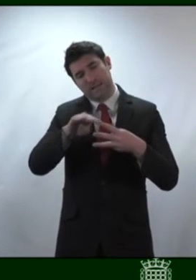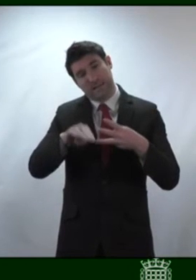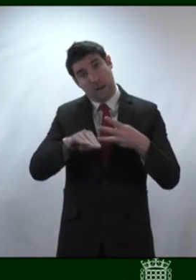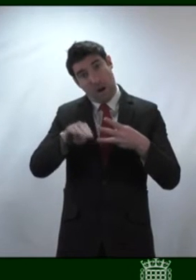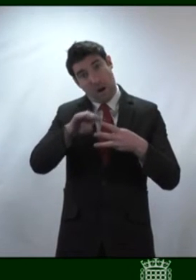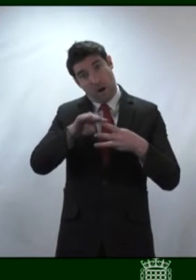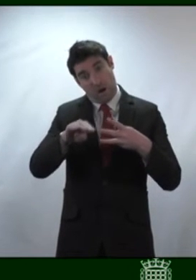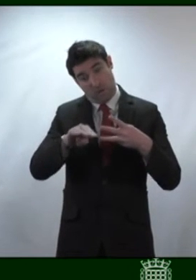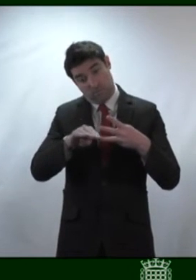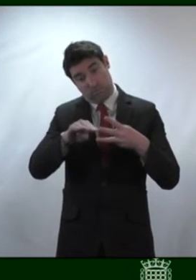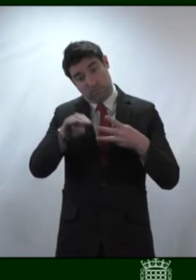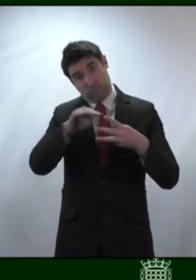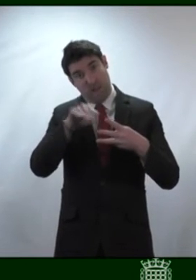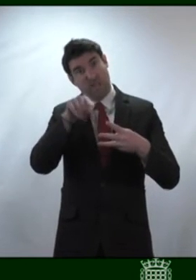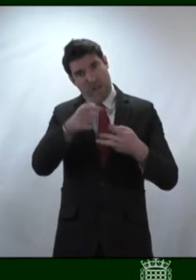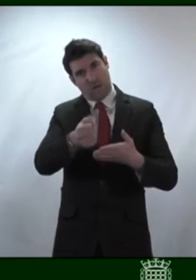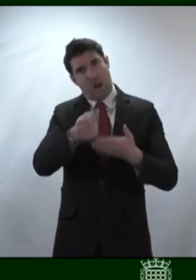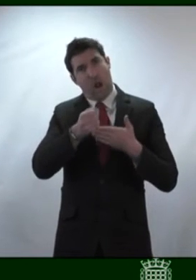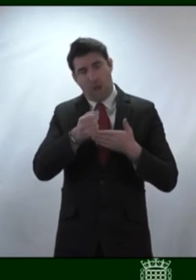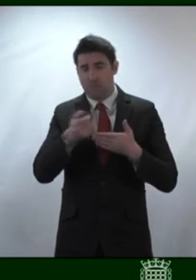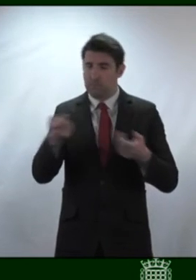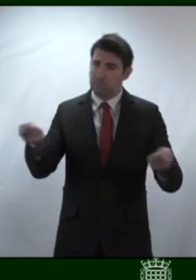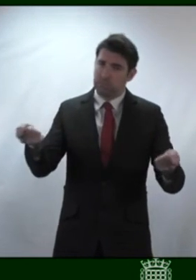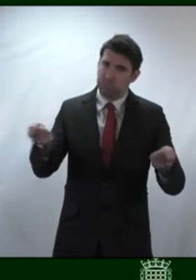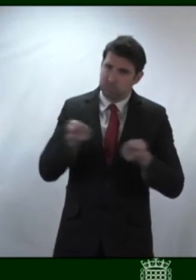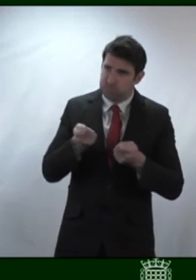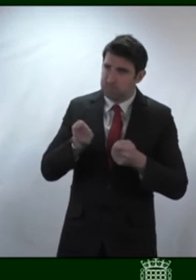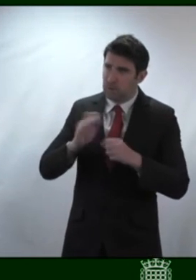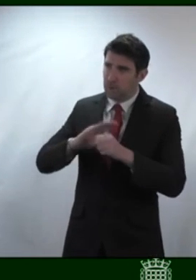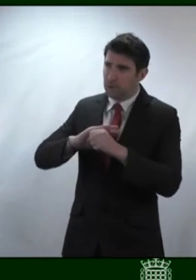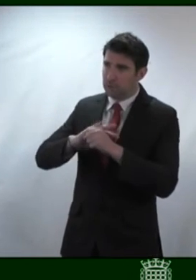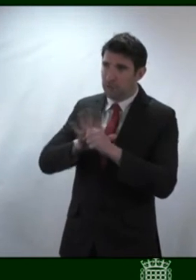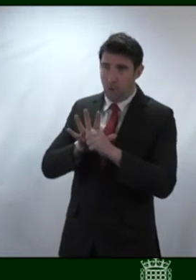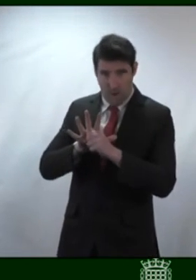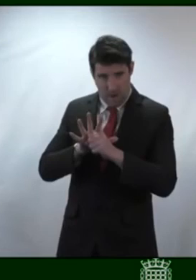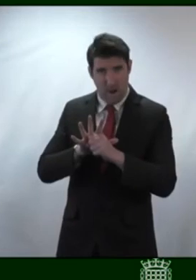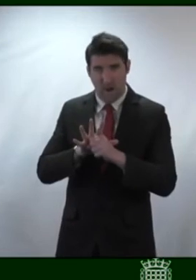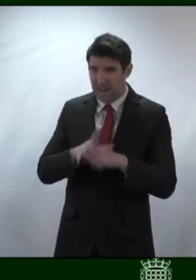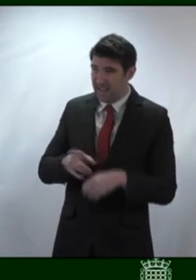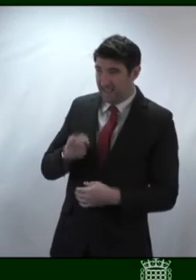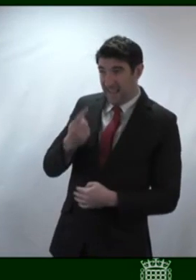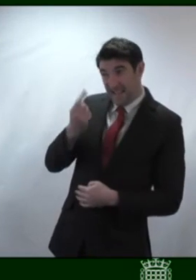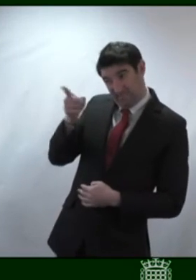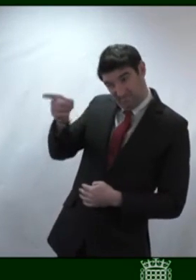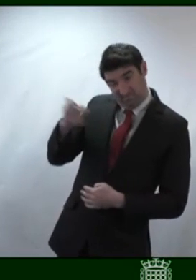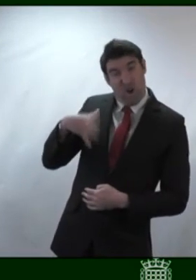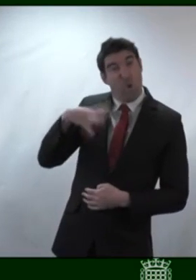That is the best way forward for this country. All he wants to do is to lock the whole country